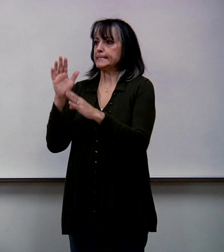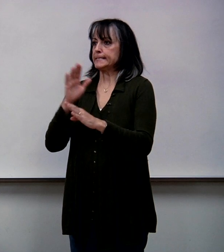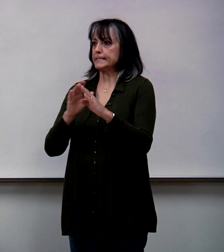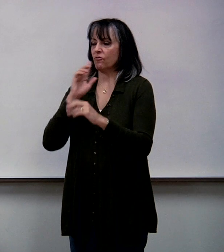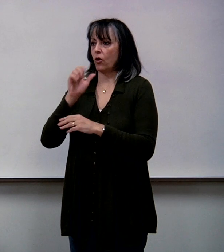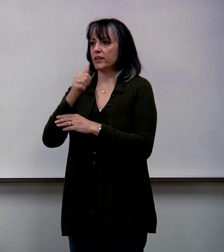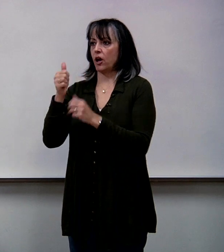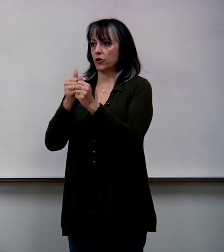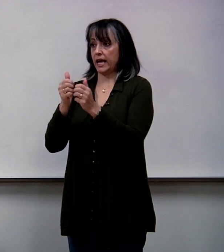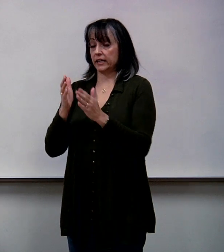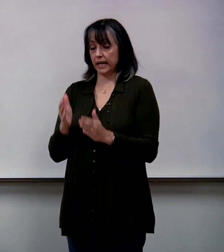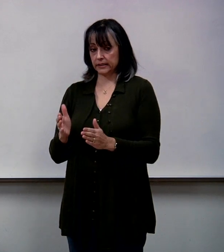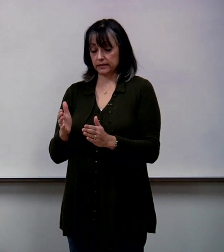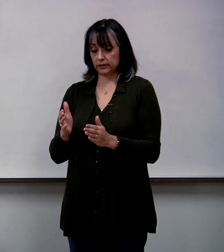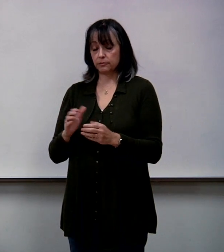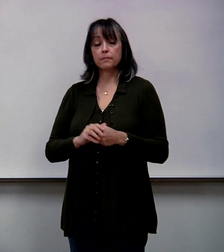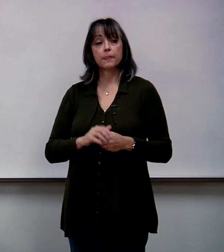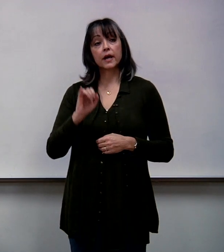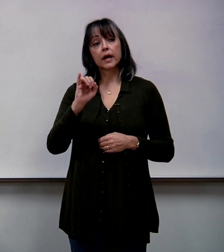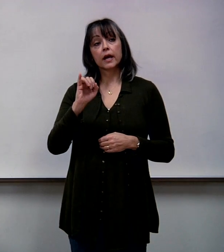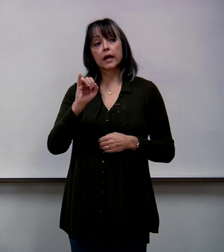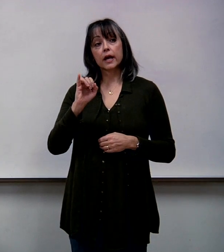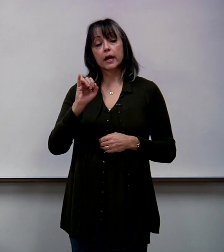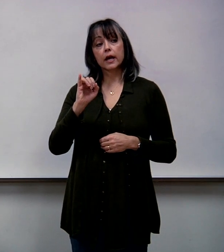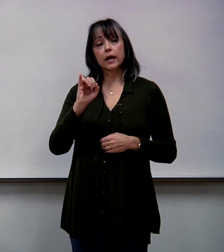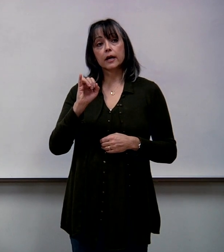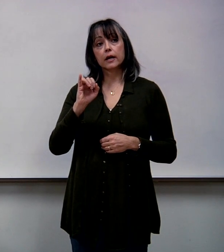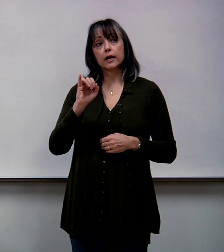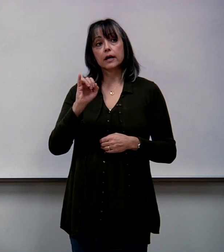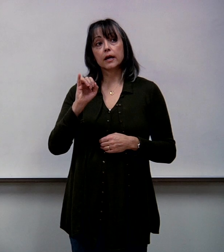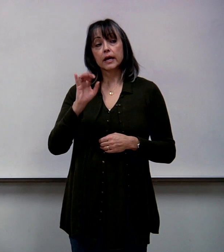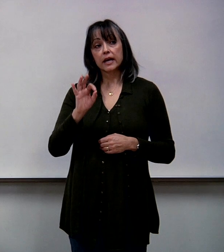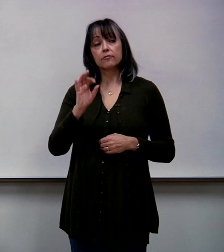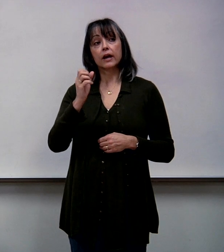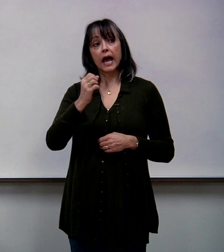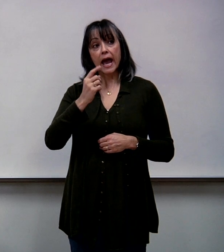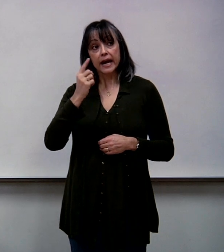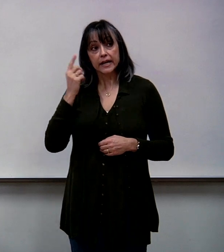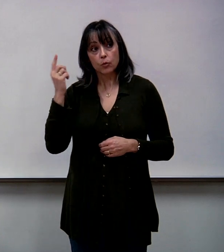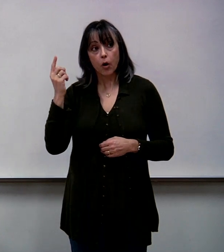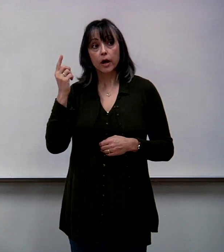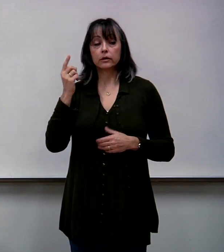candidates can be held accountable for the behaviors and actions of anyone acting on their behalf.